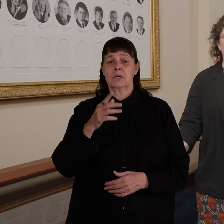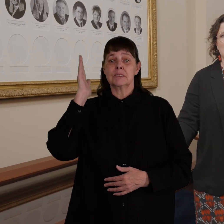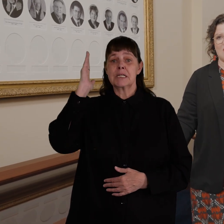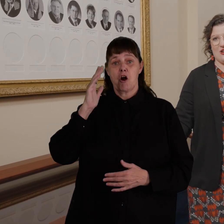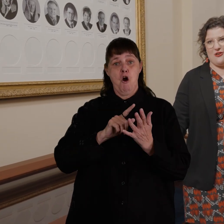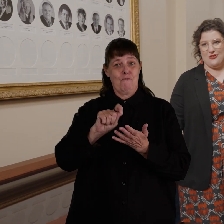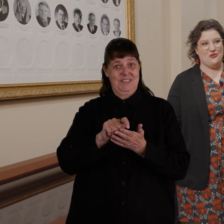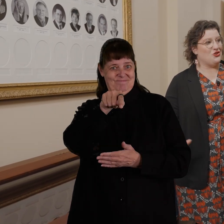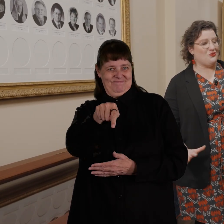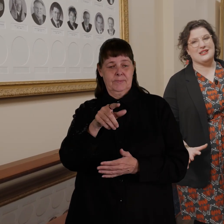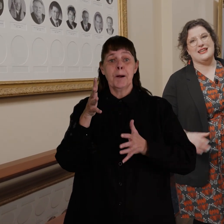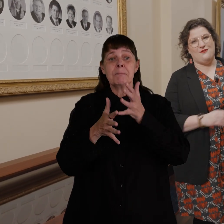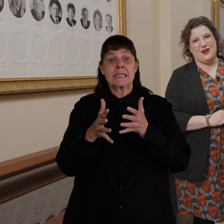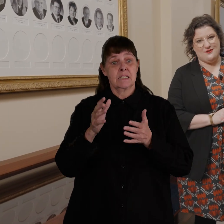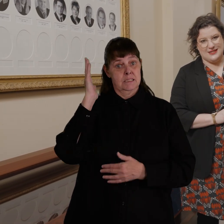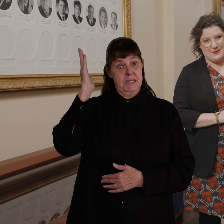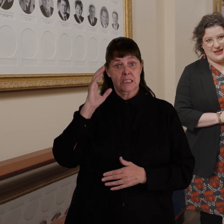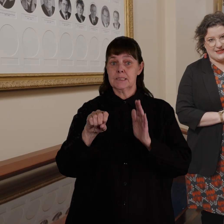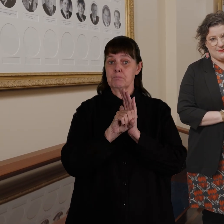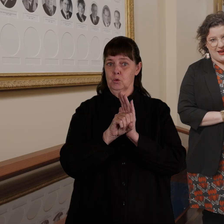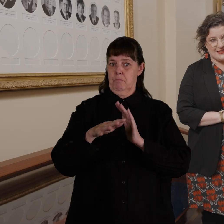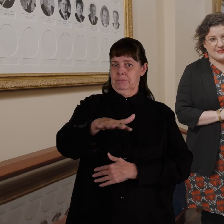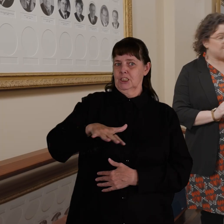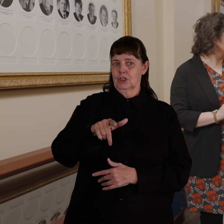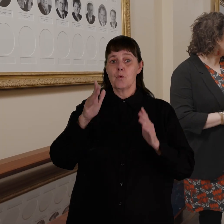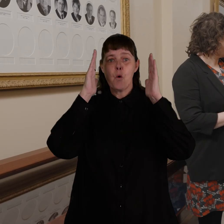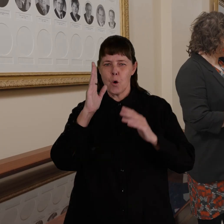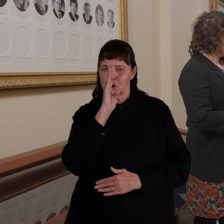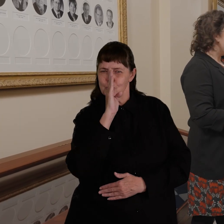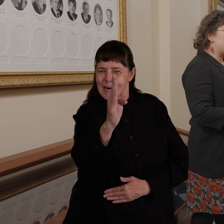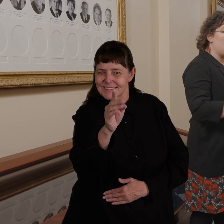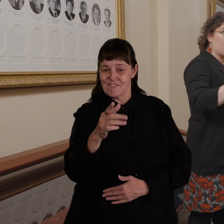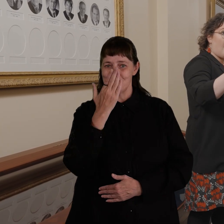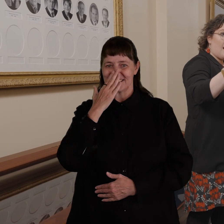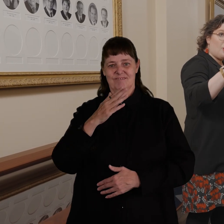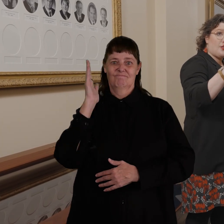positioned in the corridor directly in front of the speaker's space. Some of the artwork